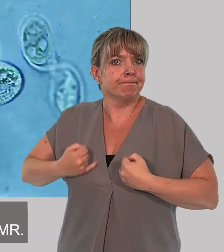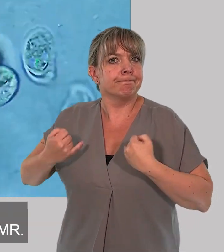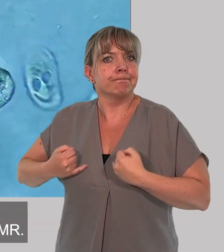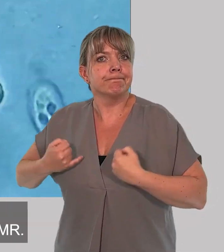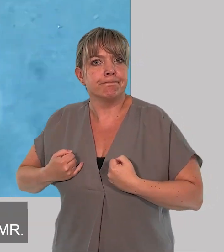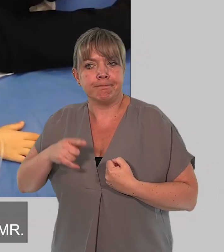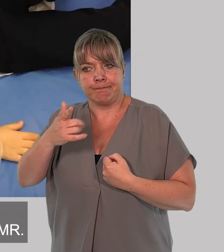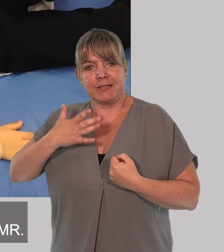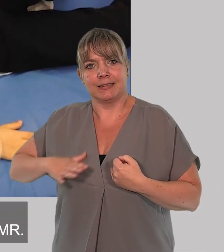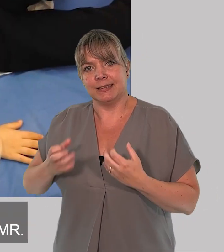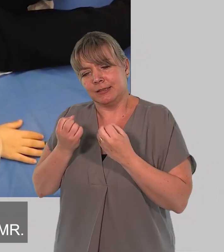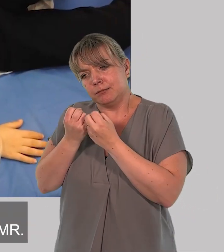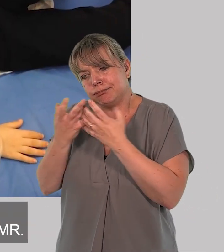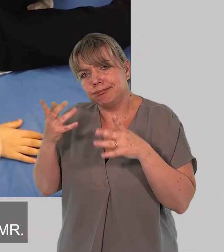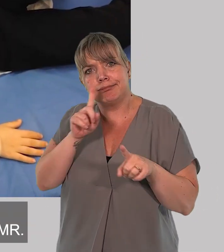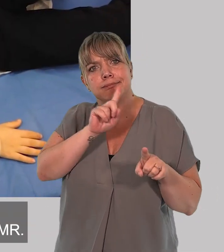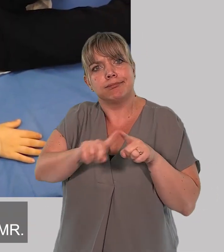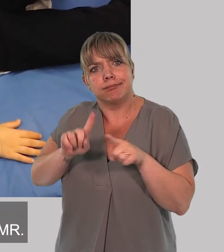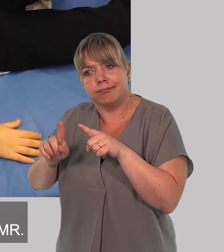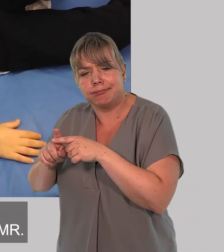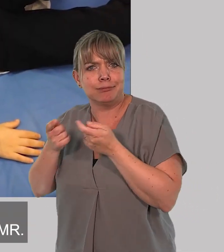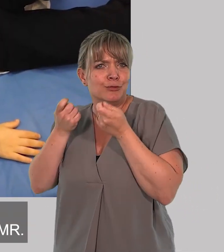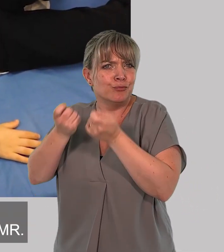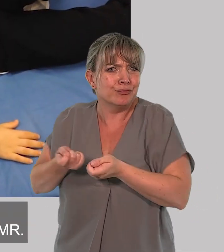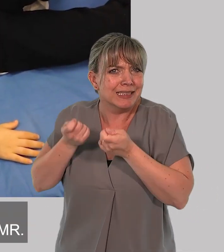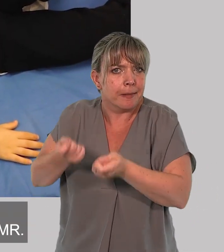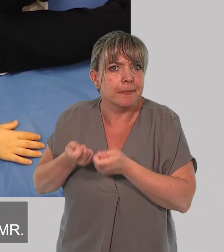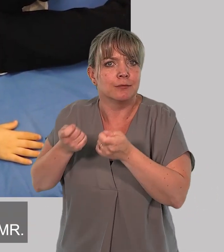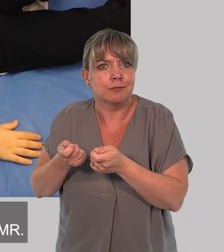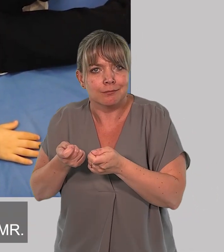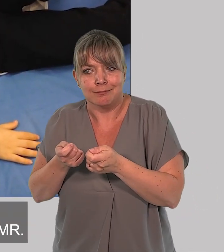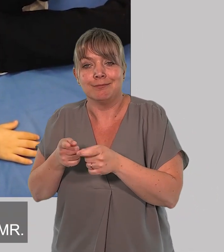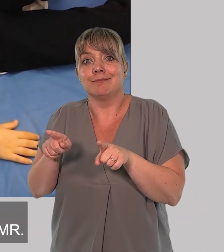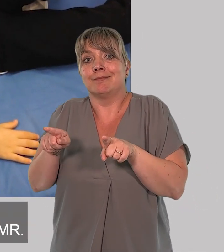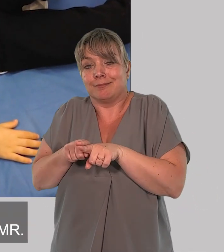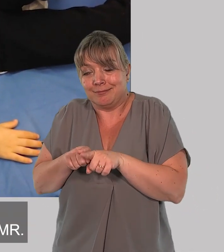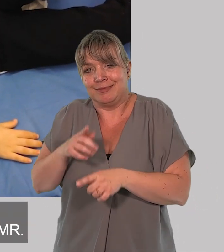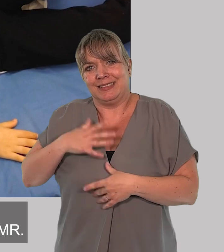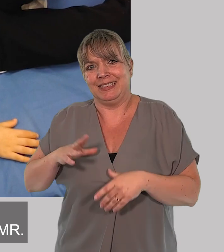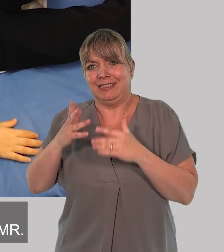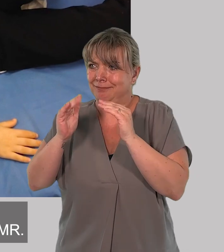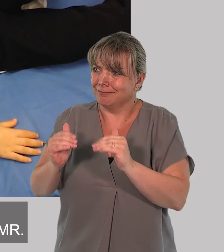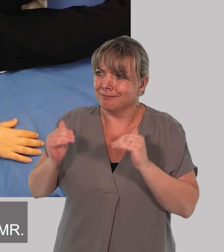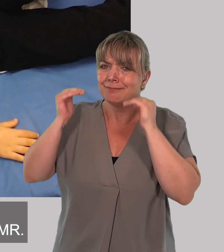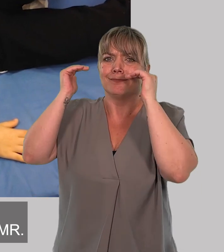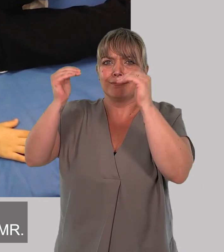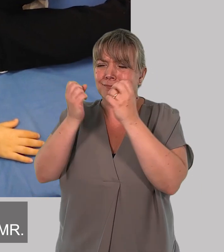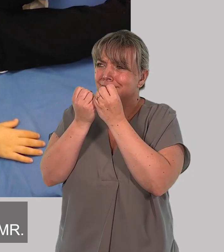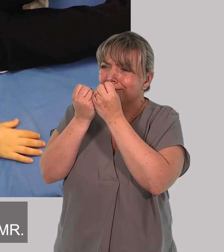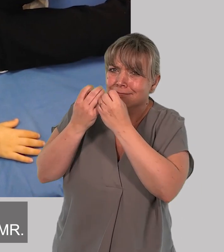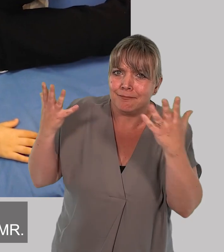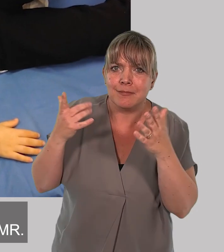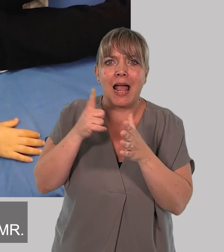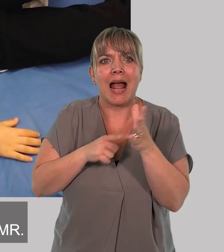They need multi invasive treatments, and they also need high level of antibiotics due to AMR.